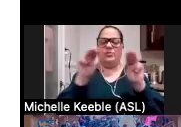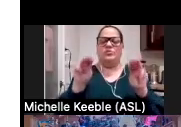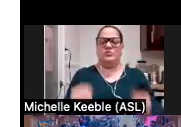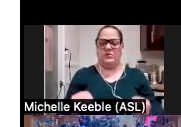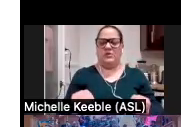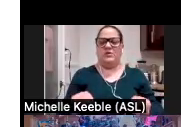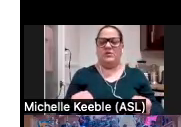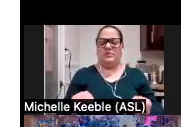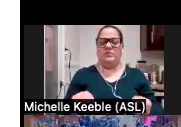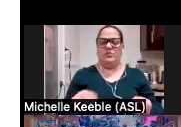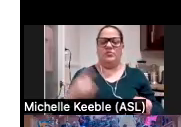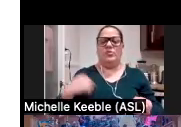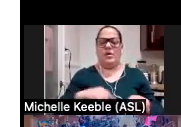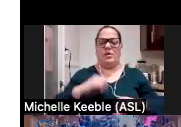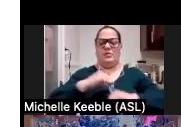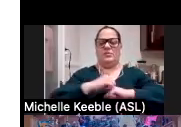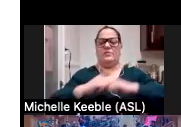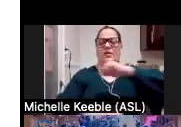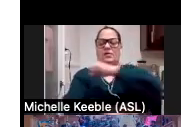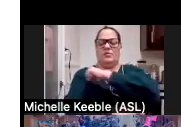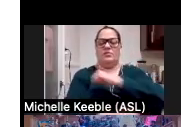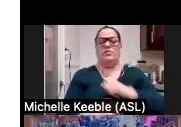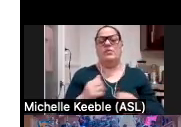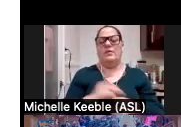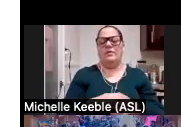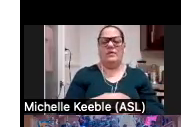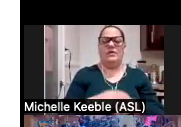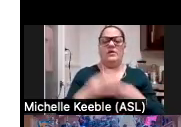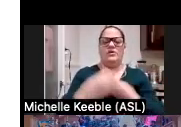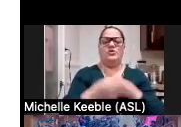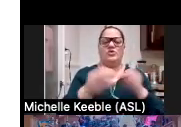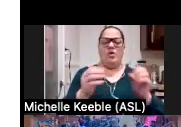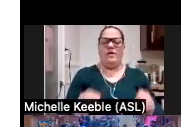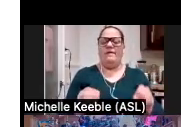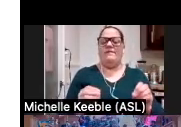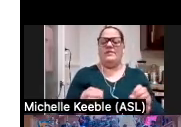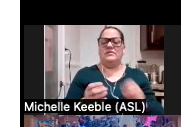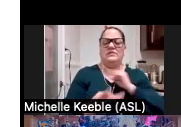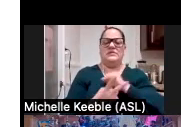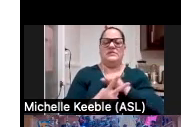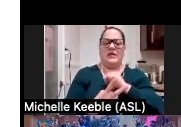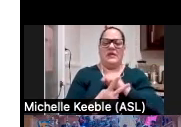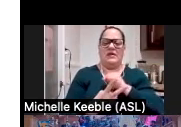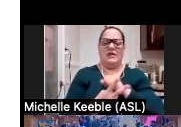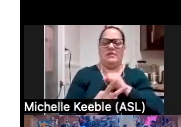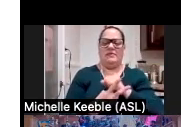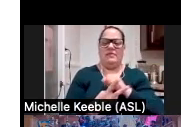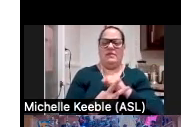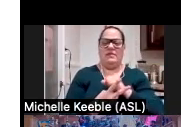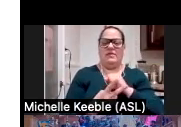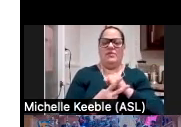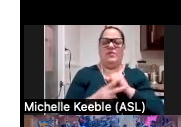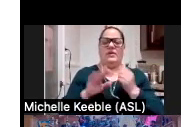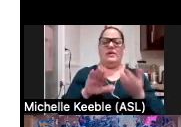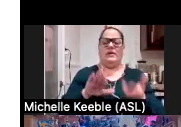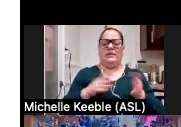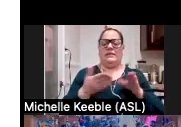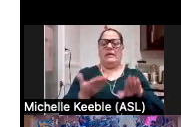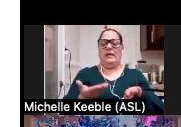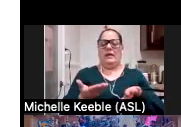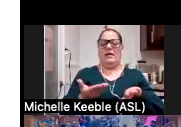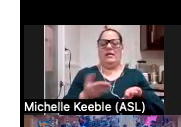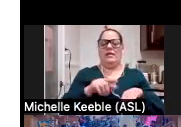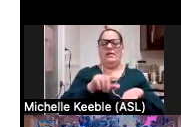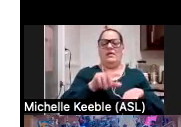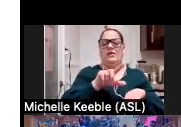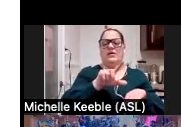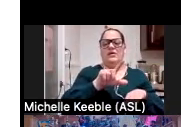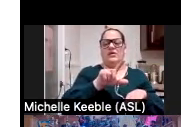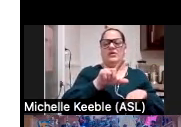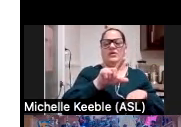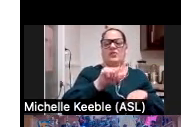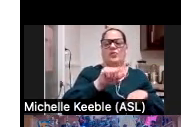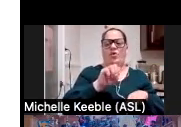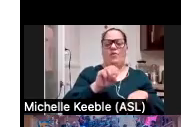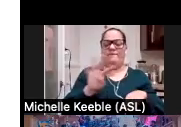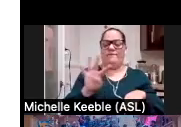to our founder is um his office preserved as it was uh when he passed away in 2004. Um and